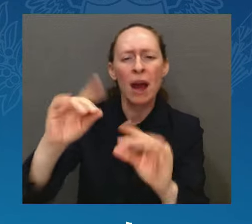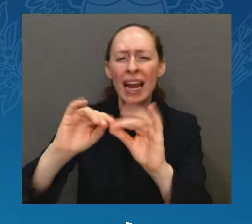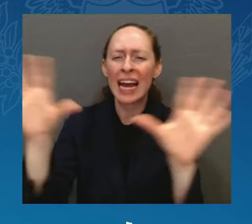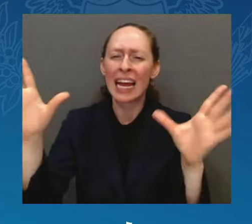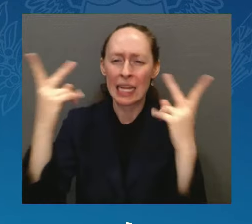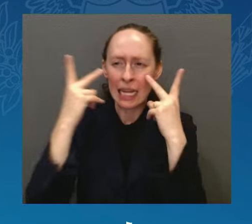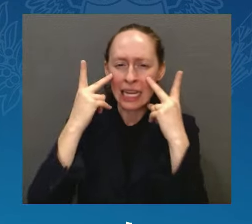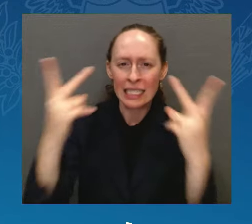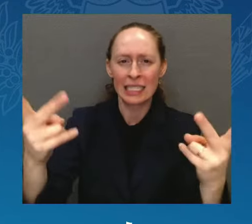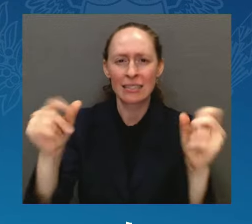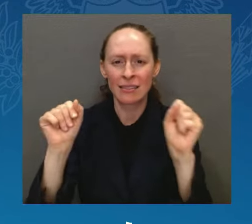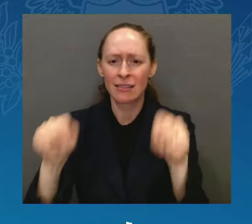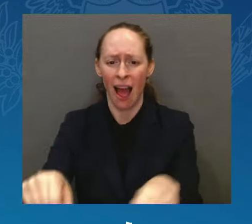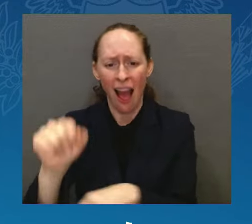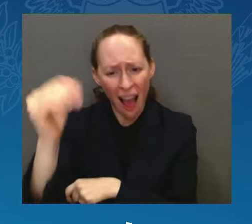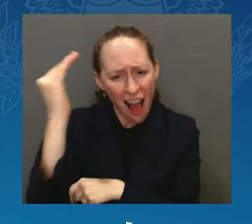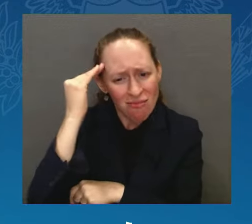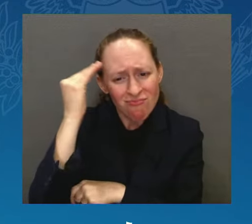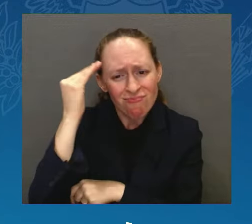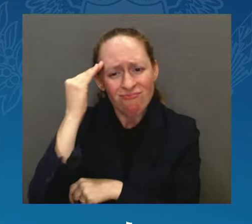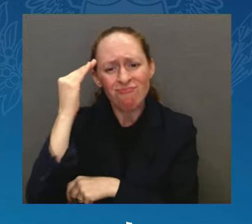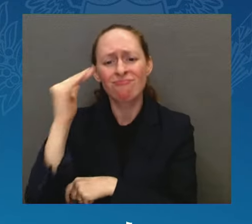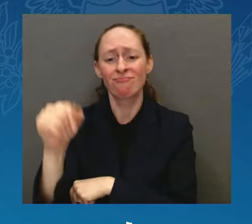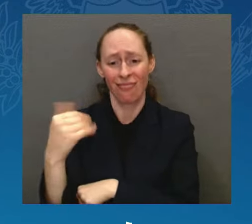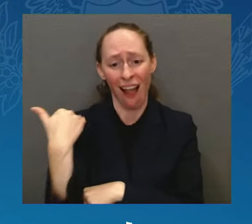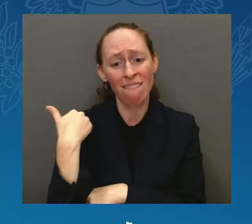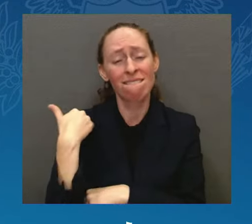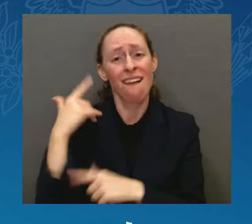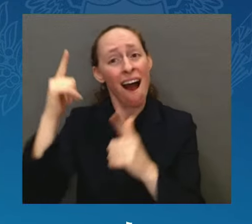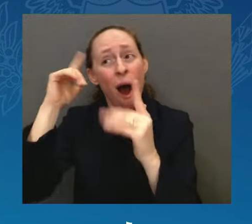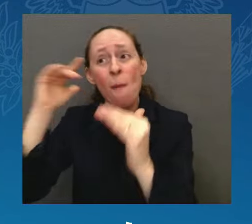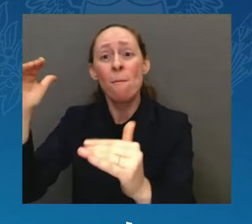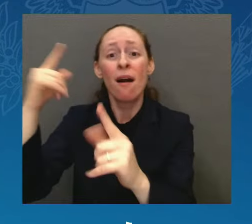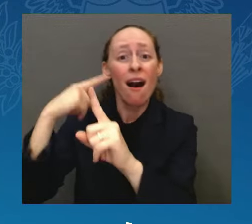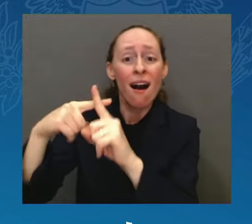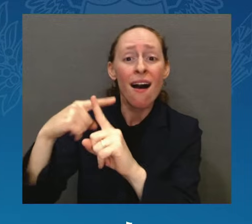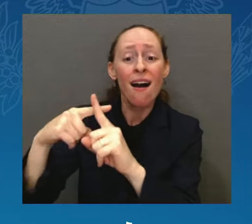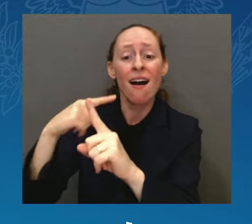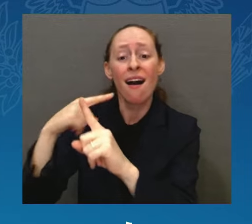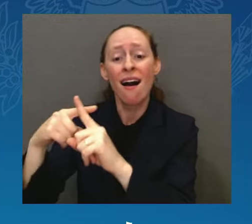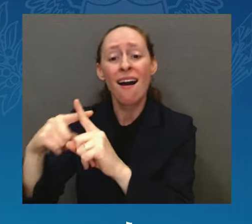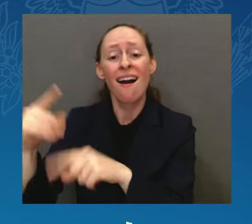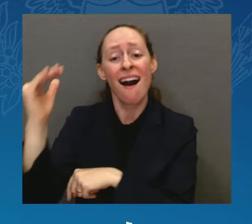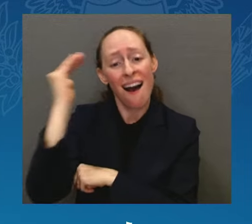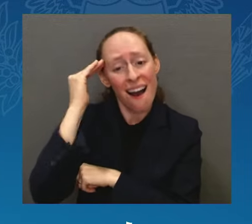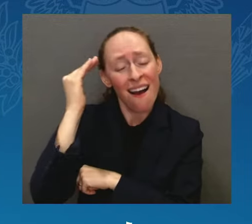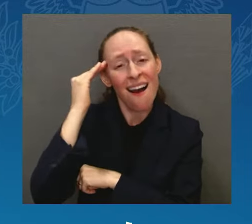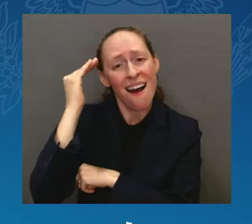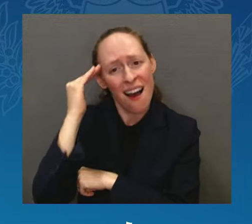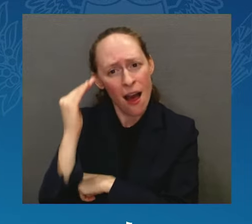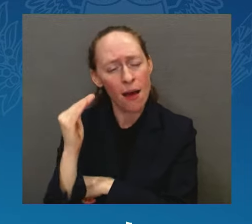and our optimism about the future, that we are currently also faced with those